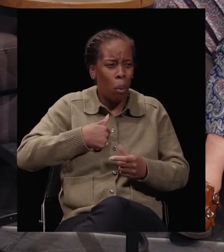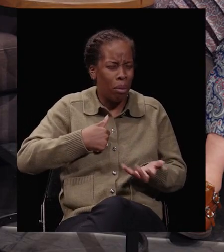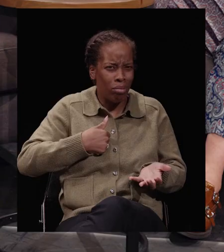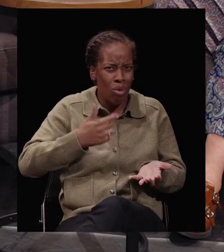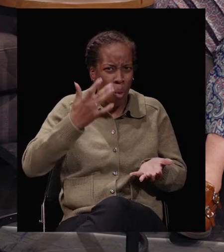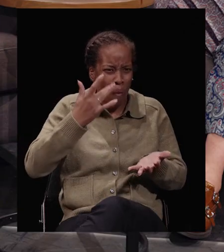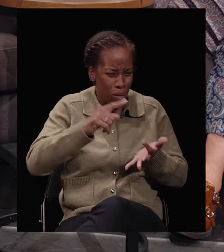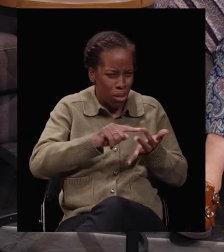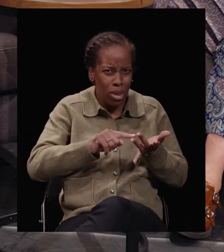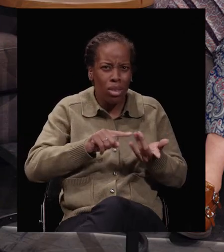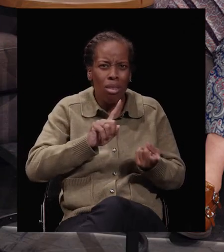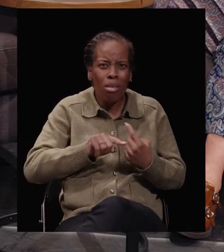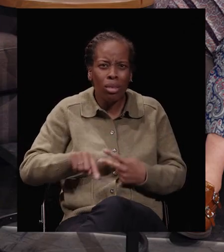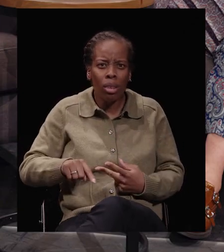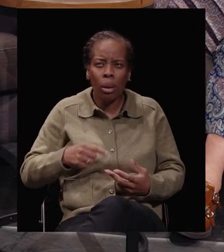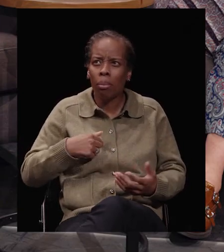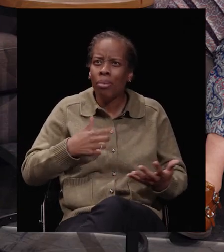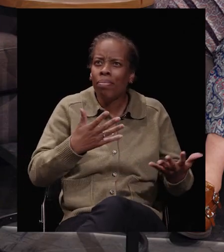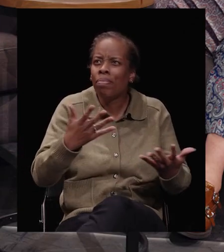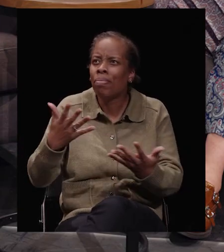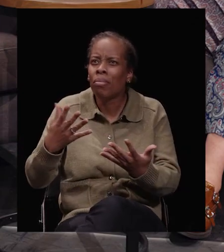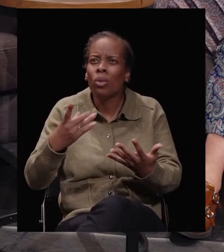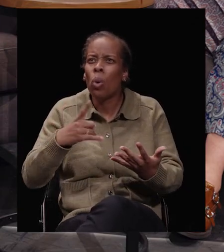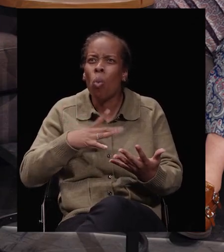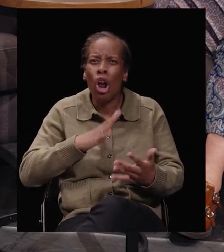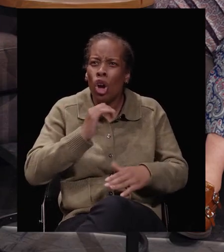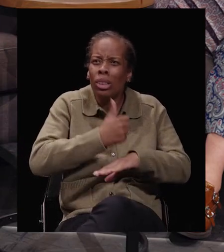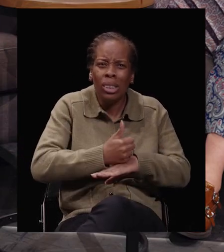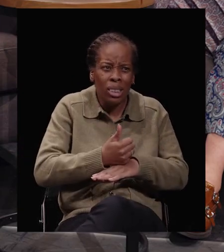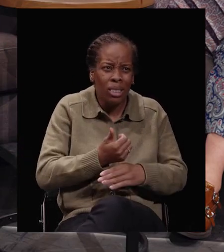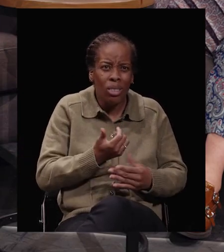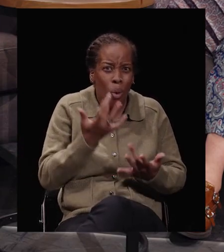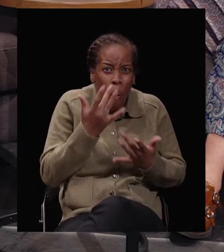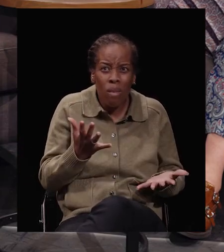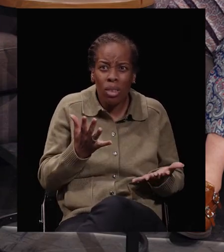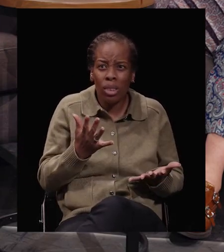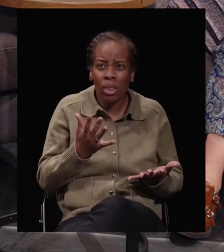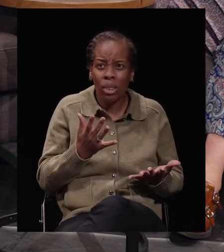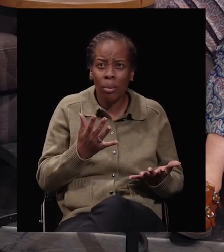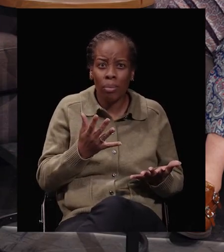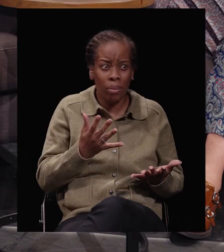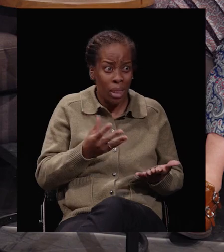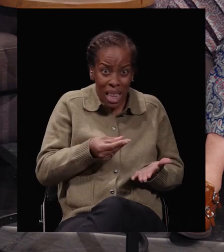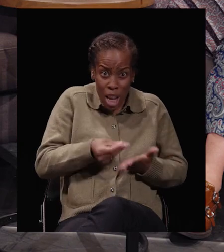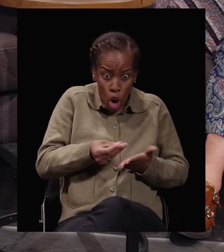And I think the question is like, where is the will? Like why aren't we doing these obvious things that even on the economic basis show